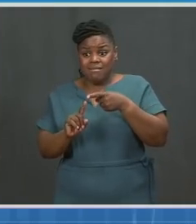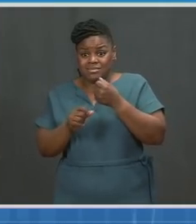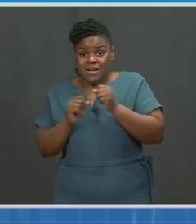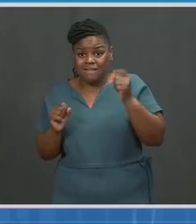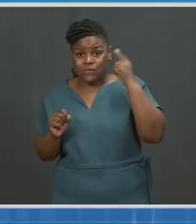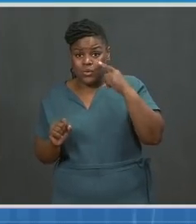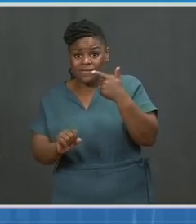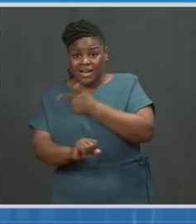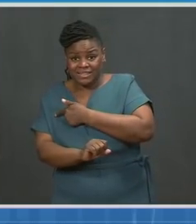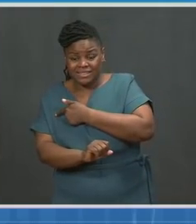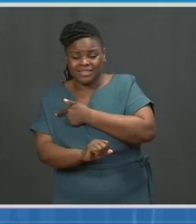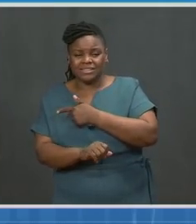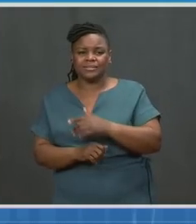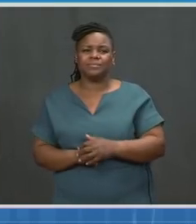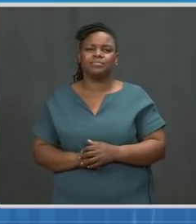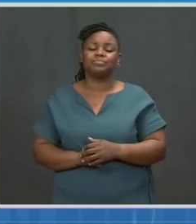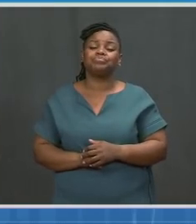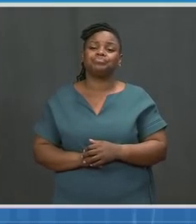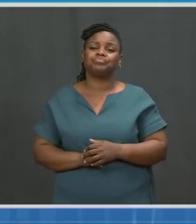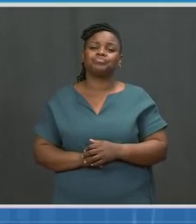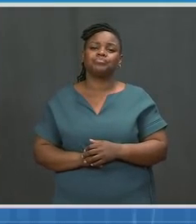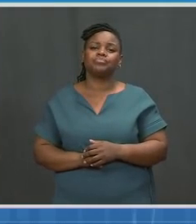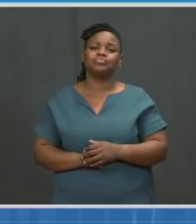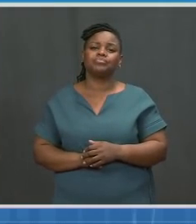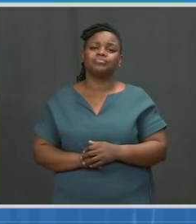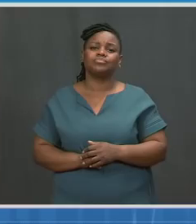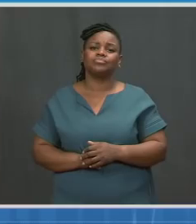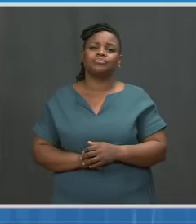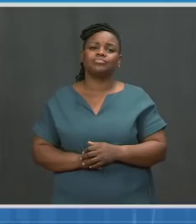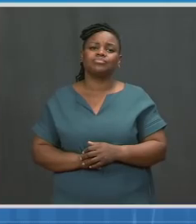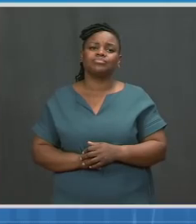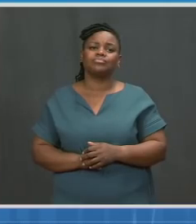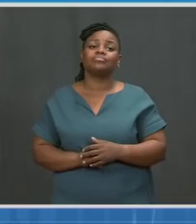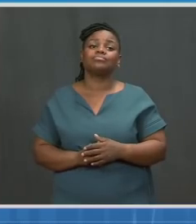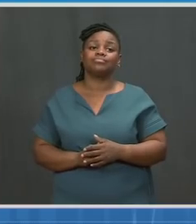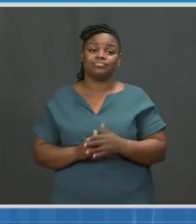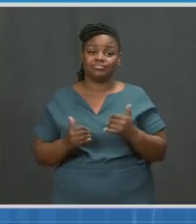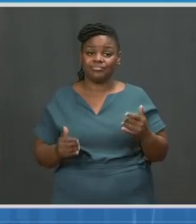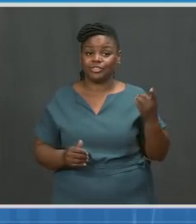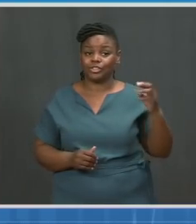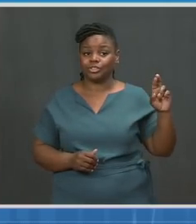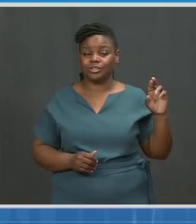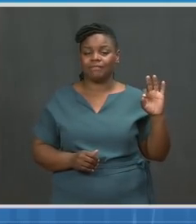Thank you, and I'll now turn things over to Dr. Fauci. Dr. Fauci: Thank you very much, Dr. Walensky.